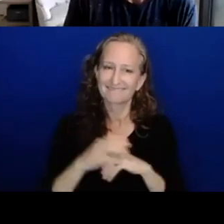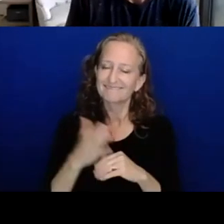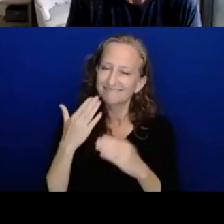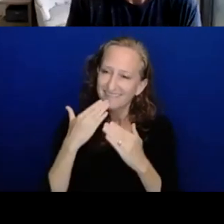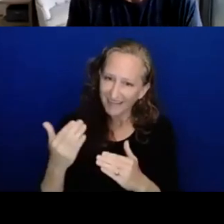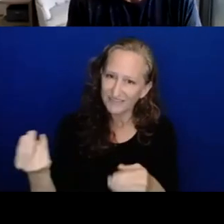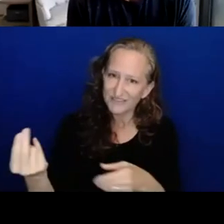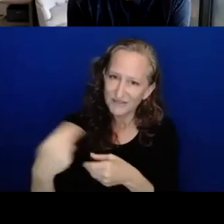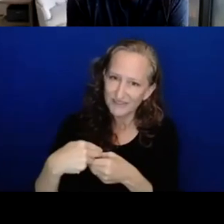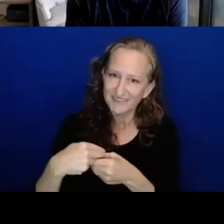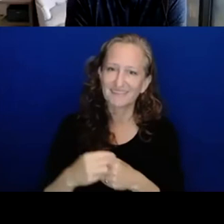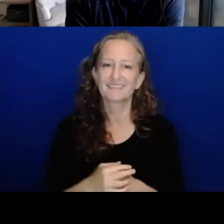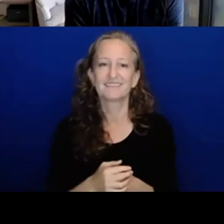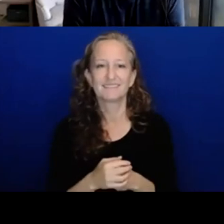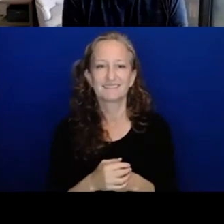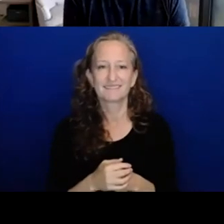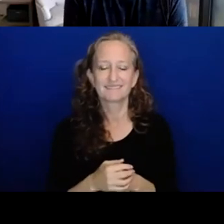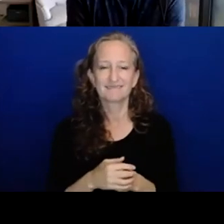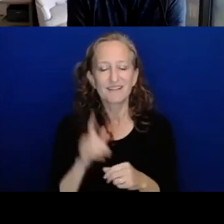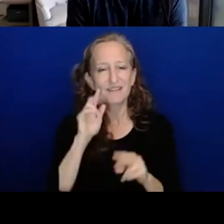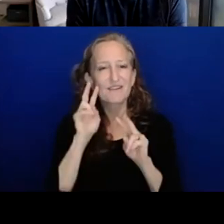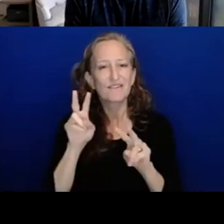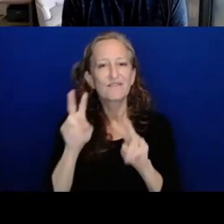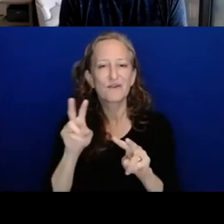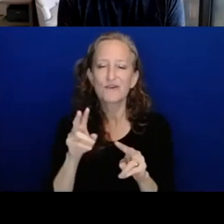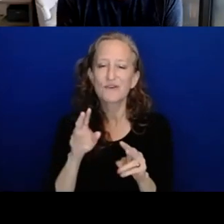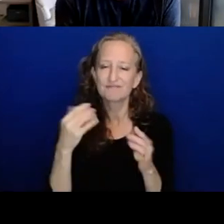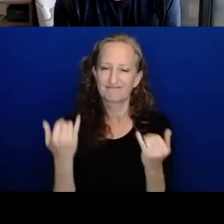us. Look forward to this conversation on the future of work. I'm going it dive right in.